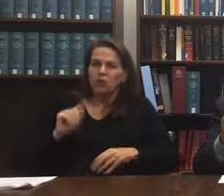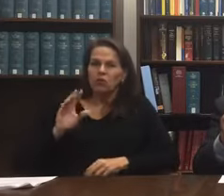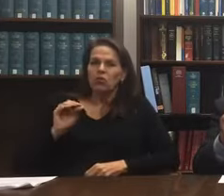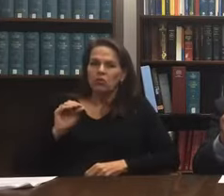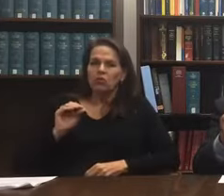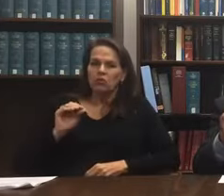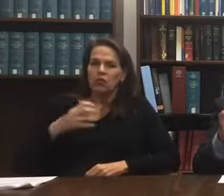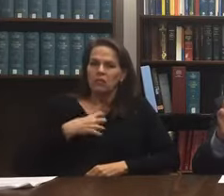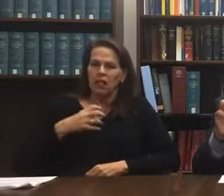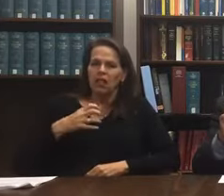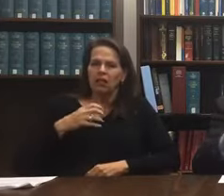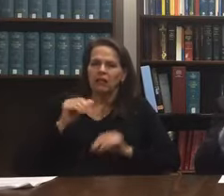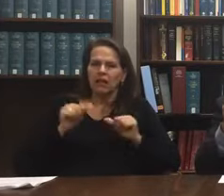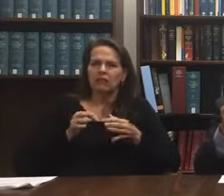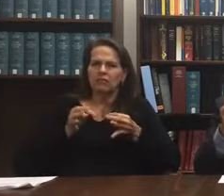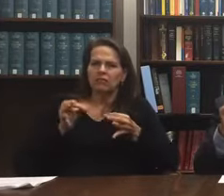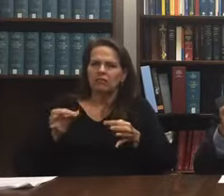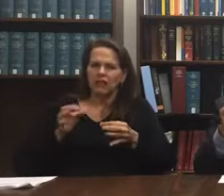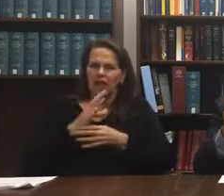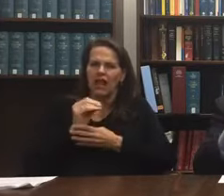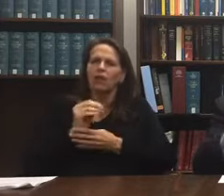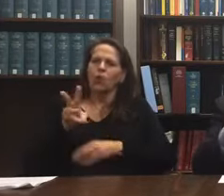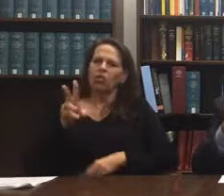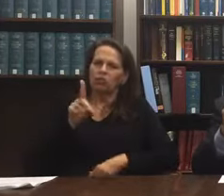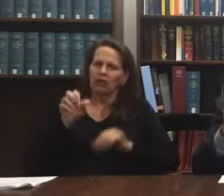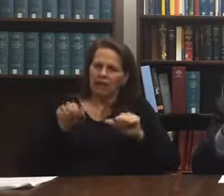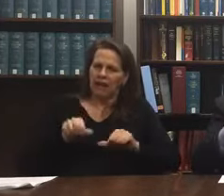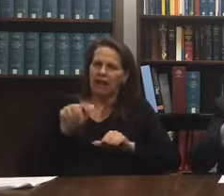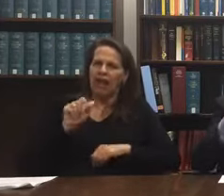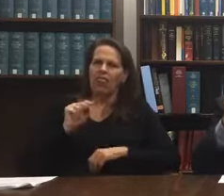appeal and you can even withdraw the appeal at the hearing you could call in